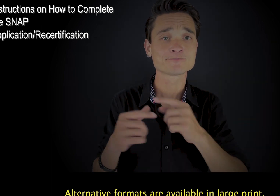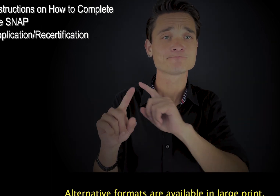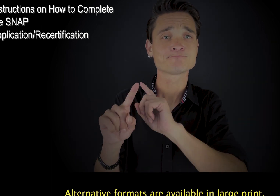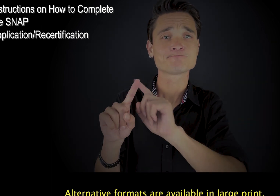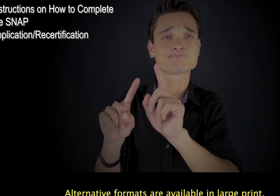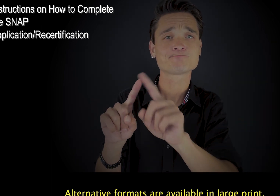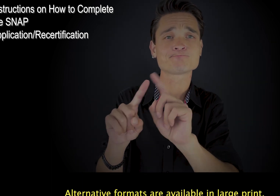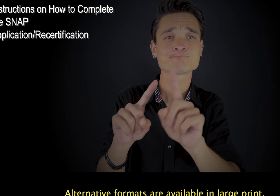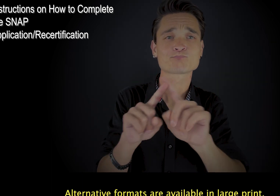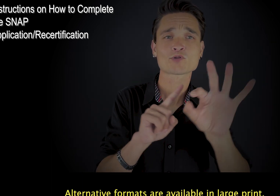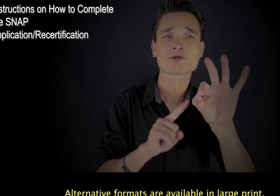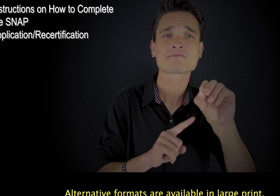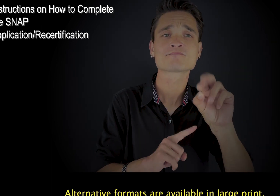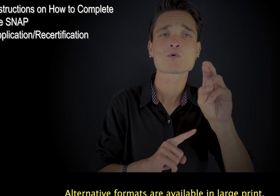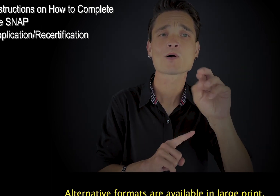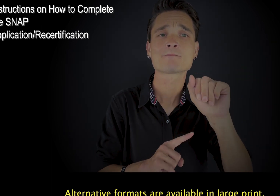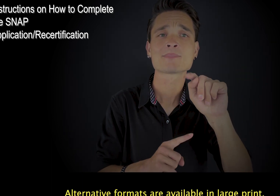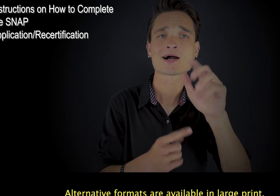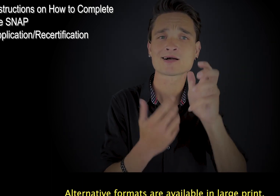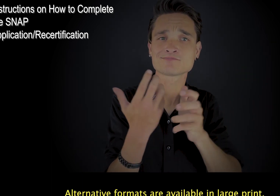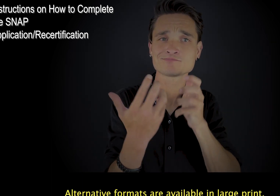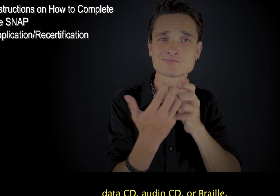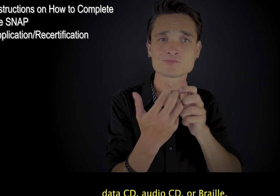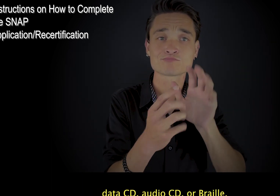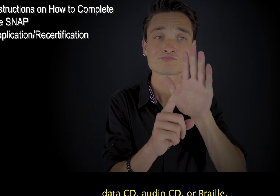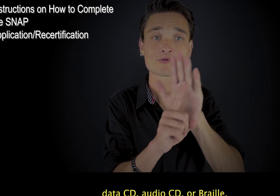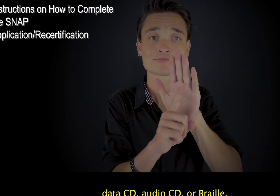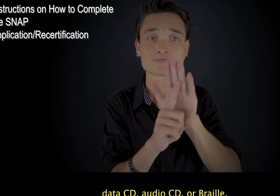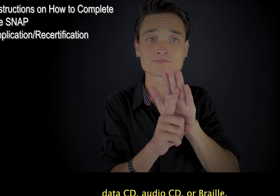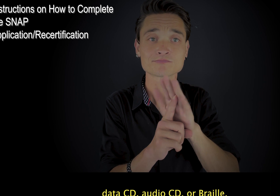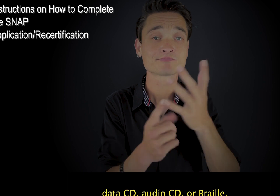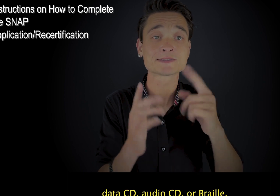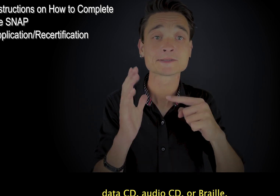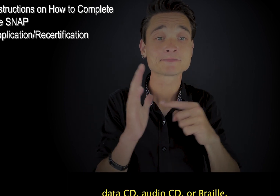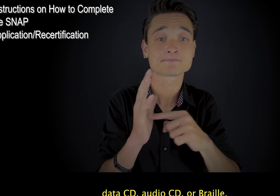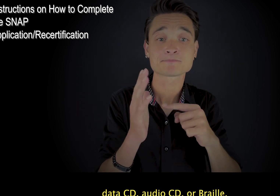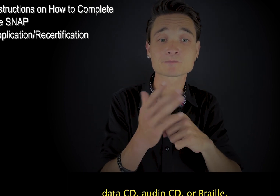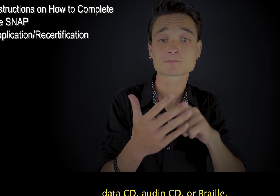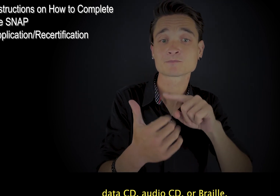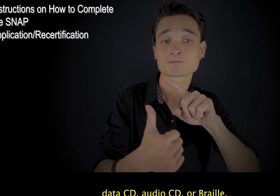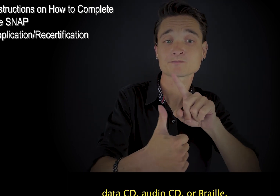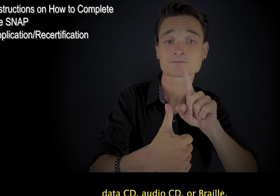Alternative formats are available in large print, data CD, audio CD, or Braille,